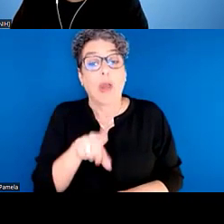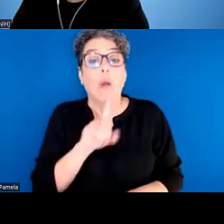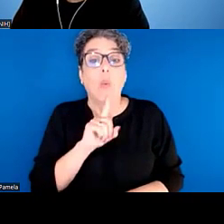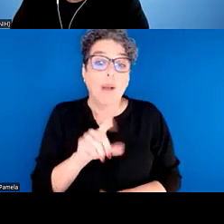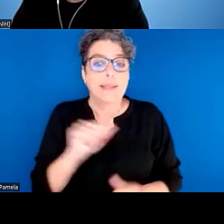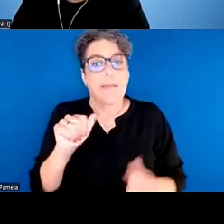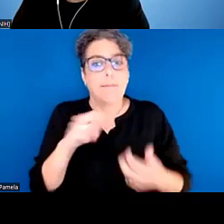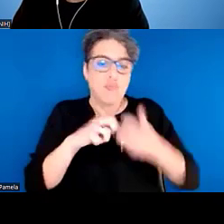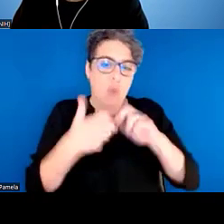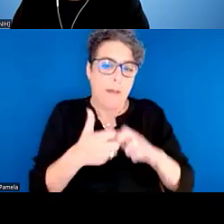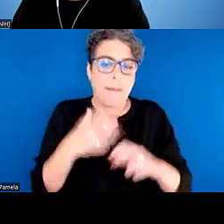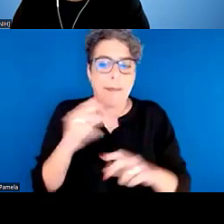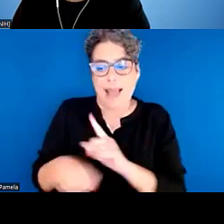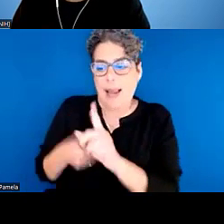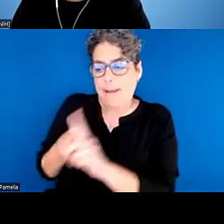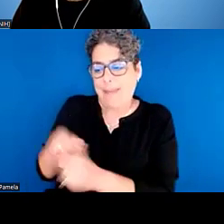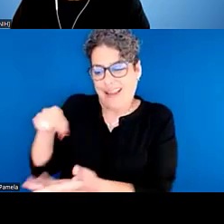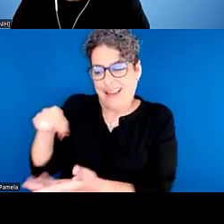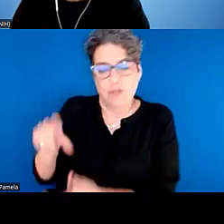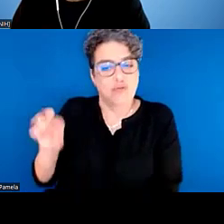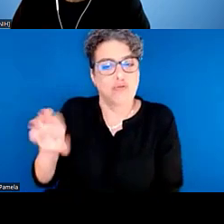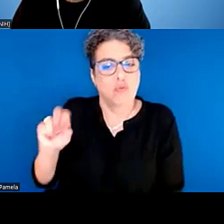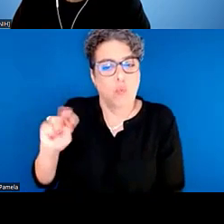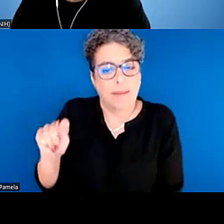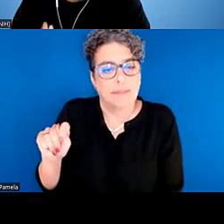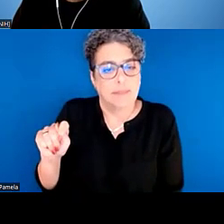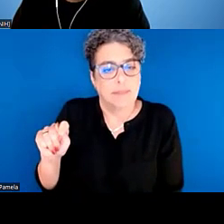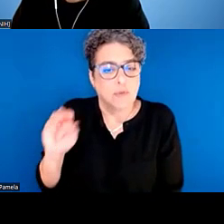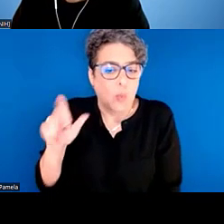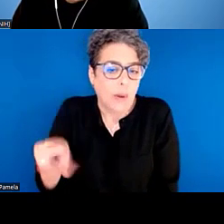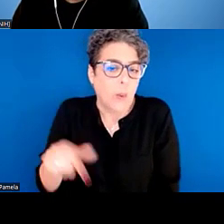So we need to know what grants were involved.